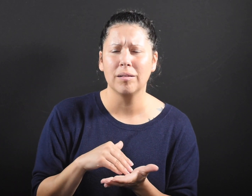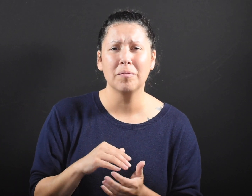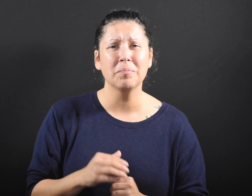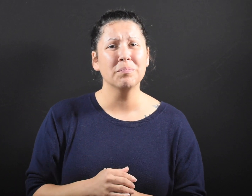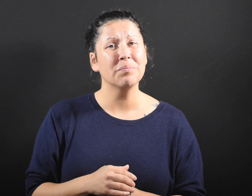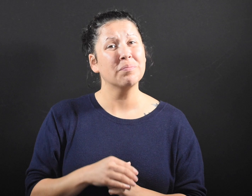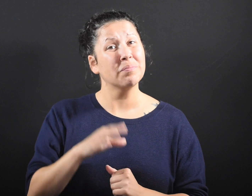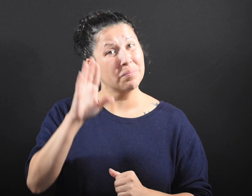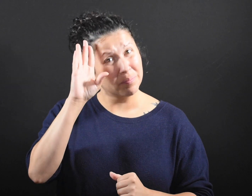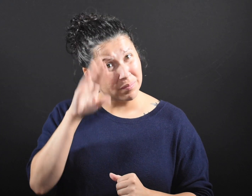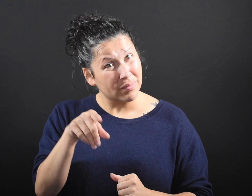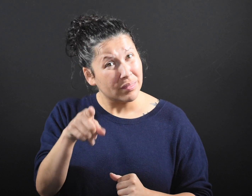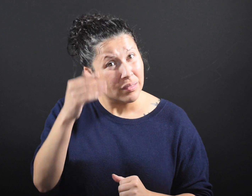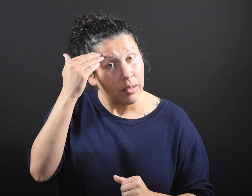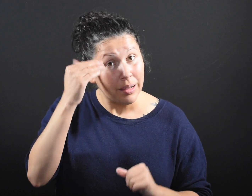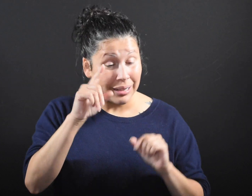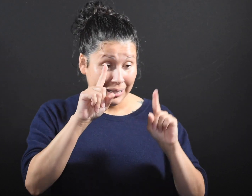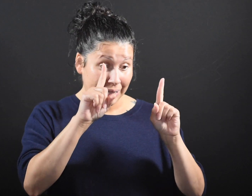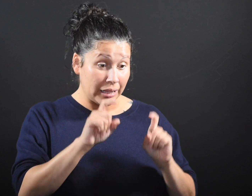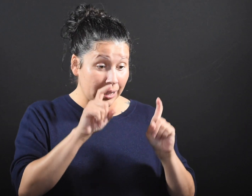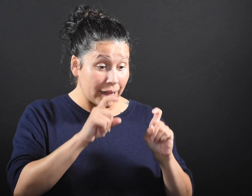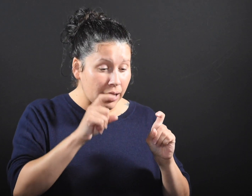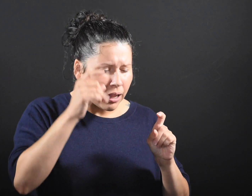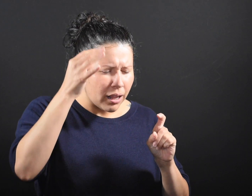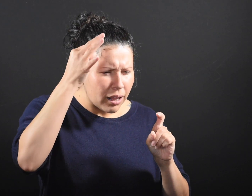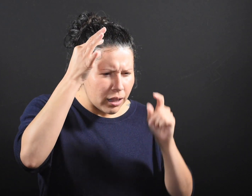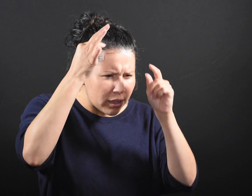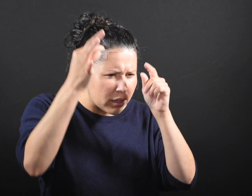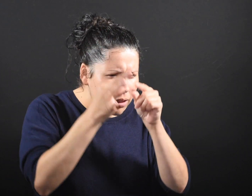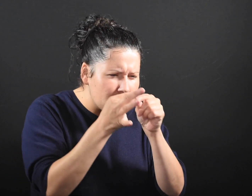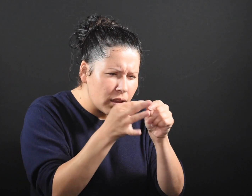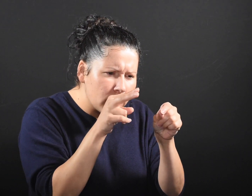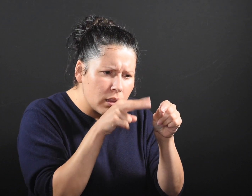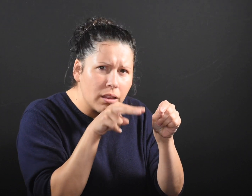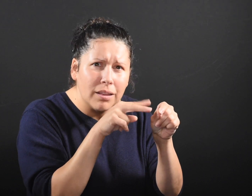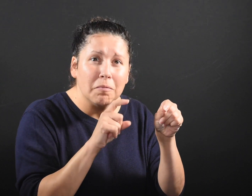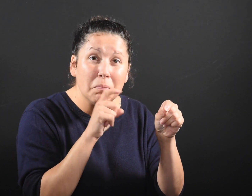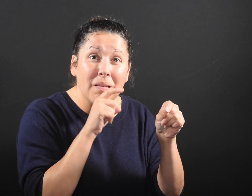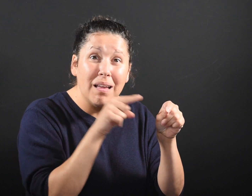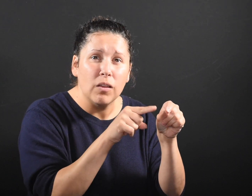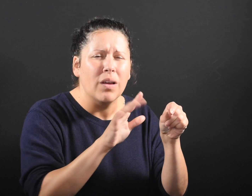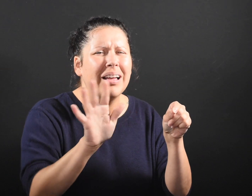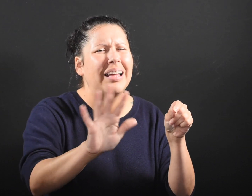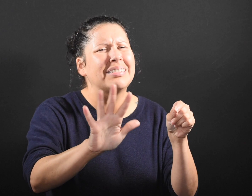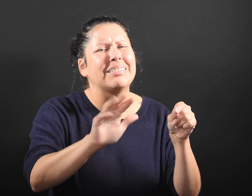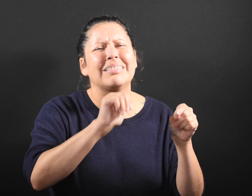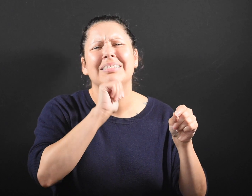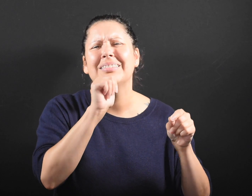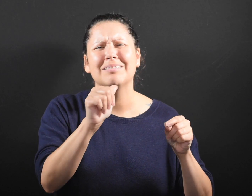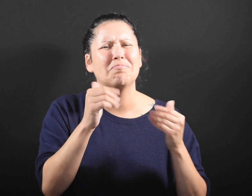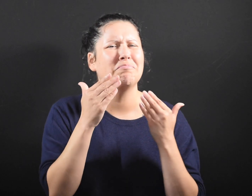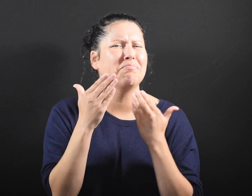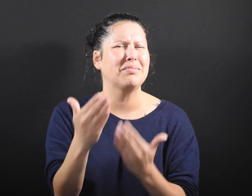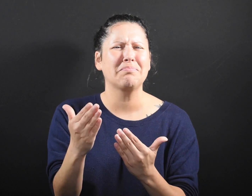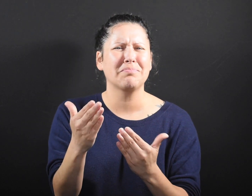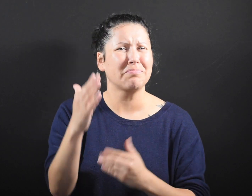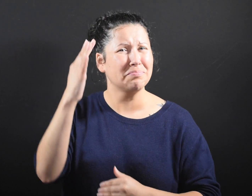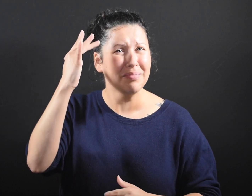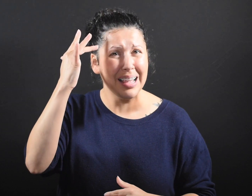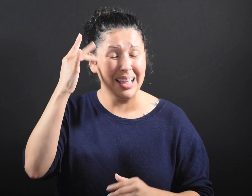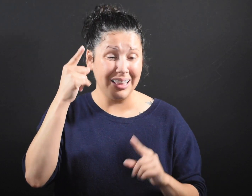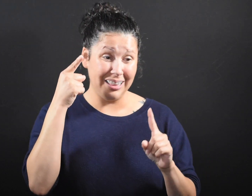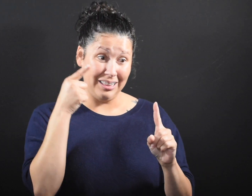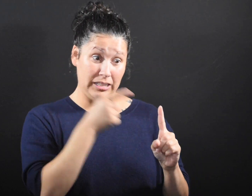not recommended, since this type of testing is scientifically unproven and often inaccurate.